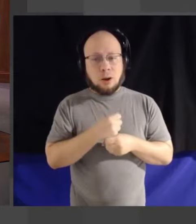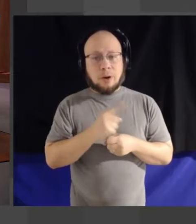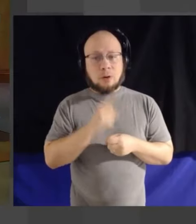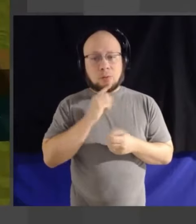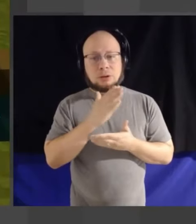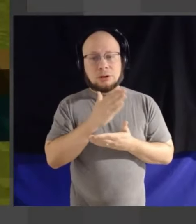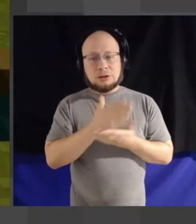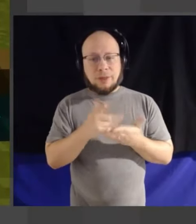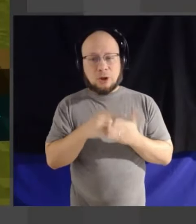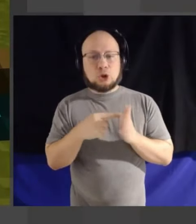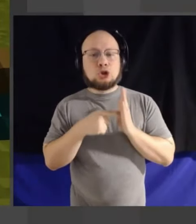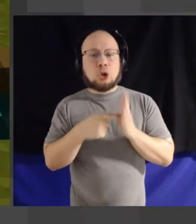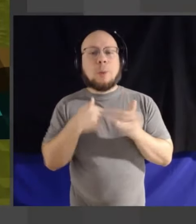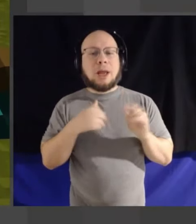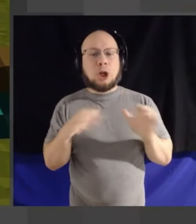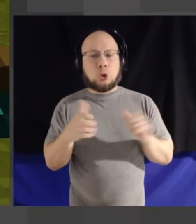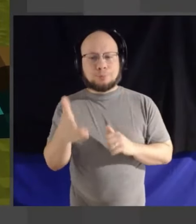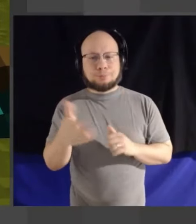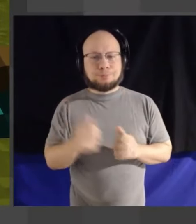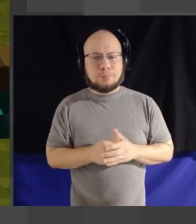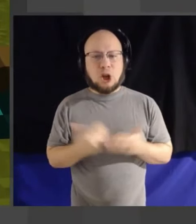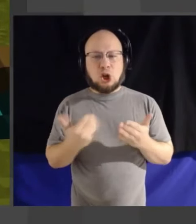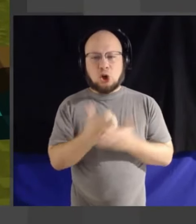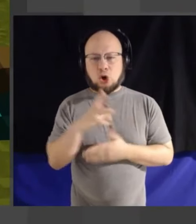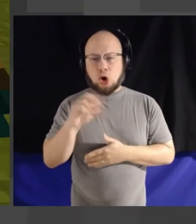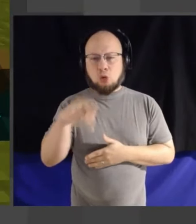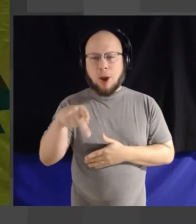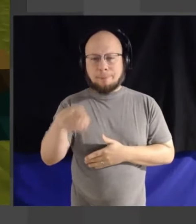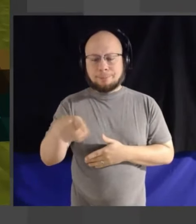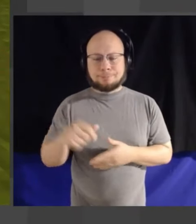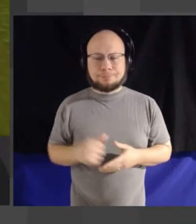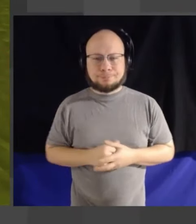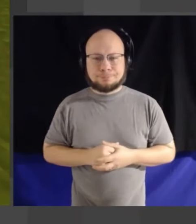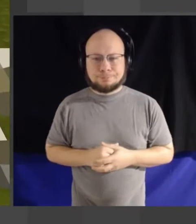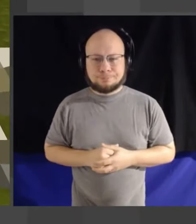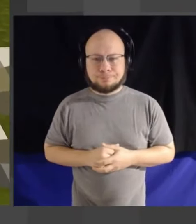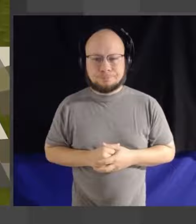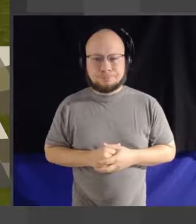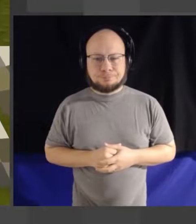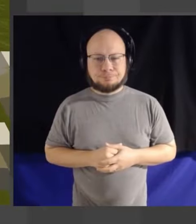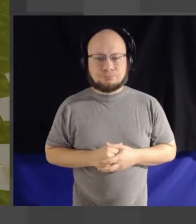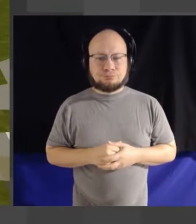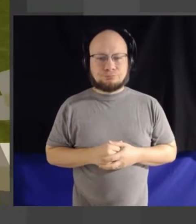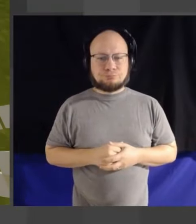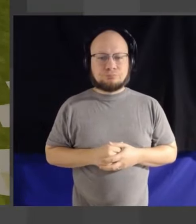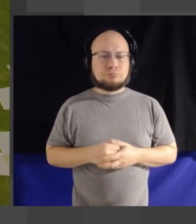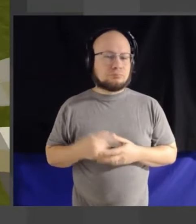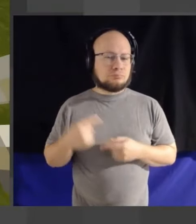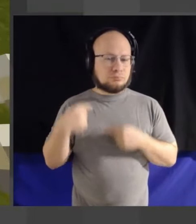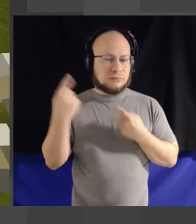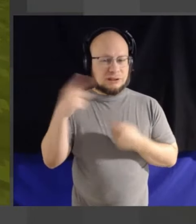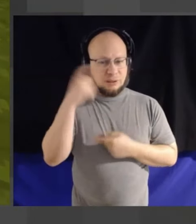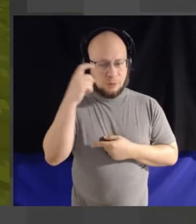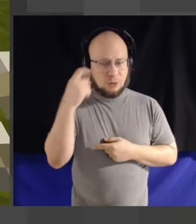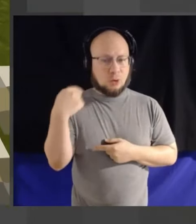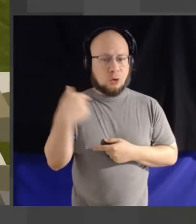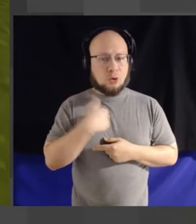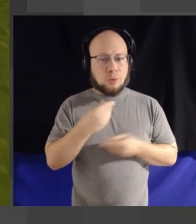THAT I'VE MADE A CUSTOM CROP TO SHOW OFF A LOT OF THE CAPABILITIES.